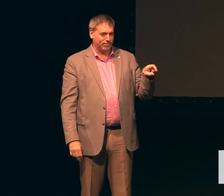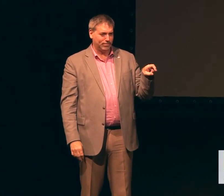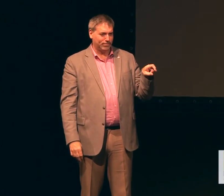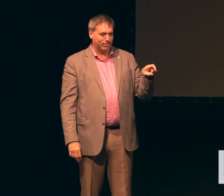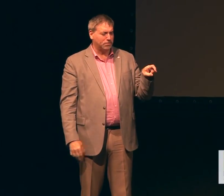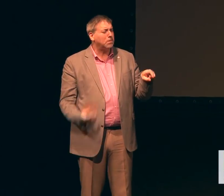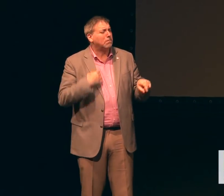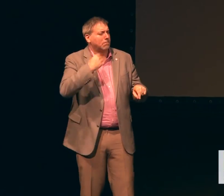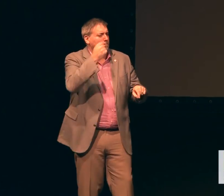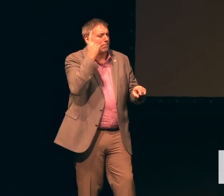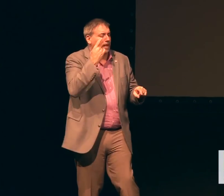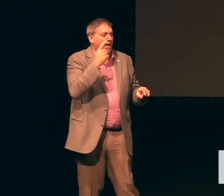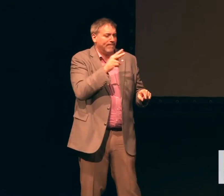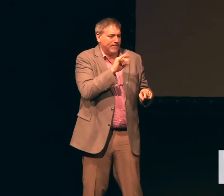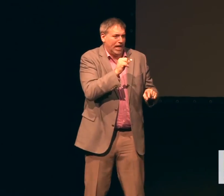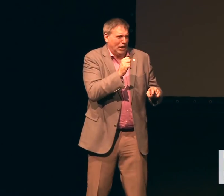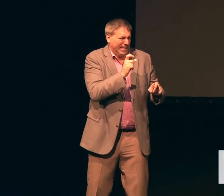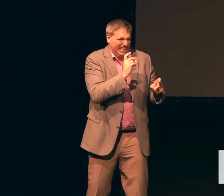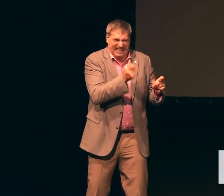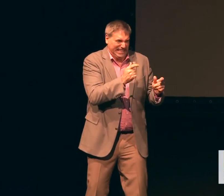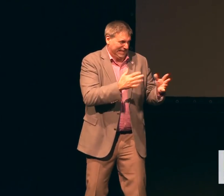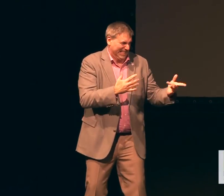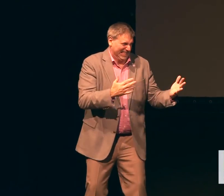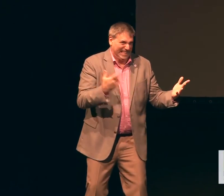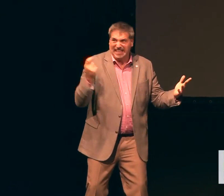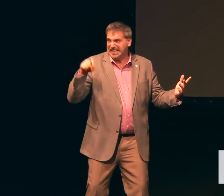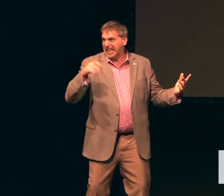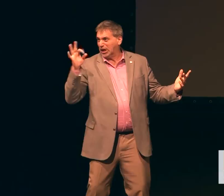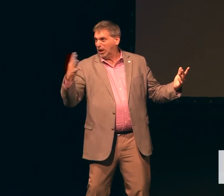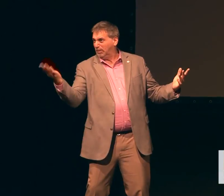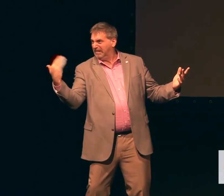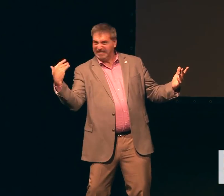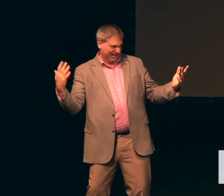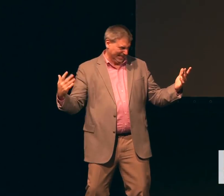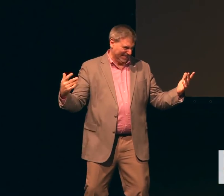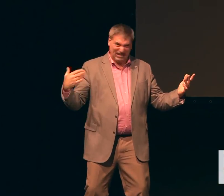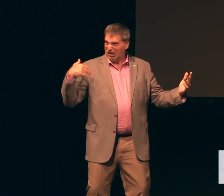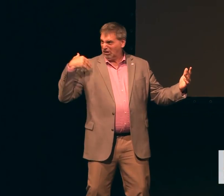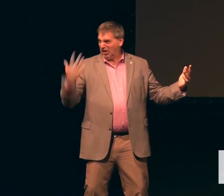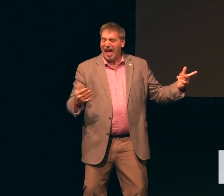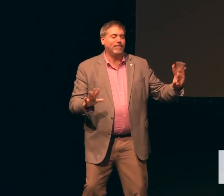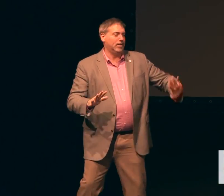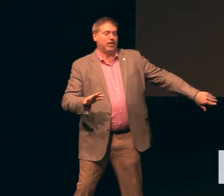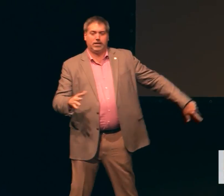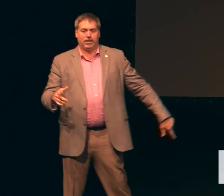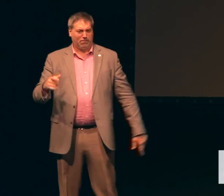VRI would be the way to go without providing any choice for an individual. So they do what they